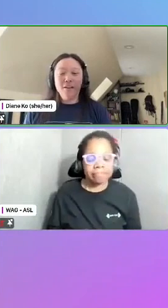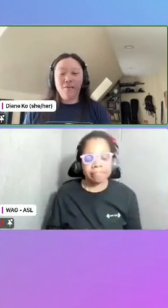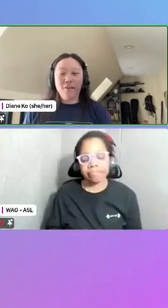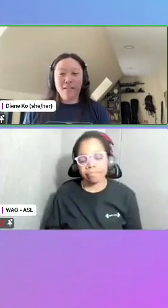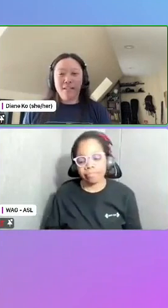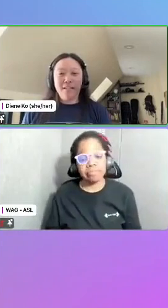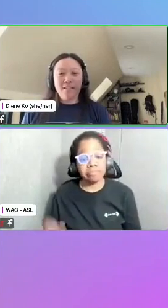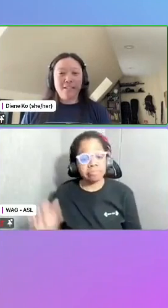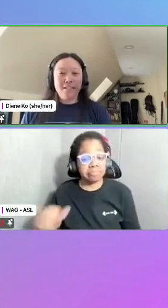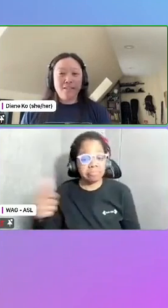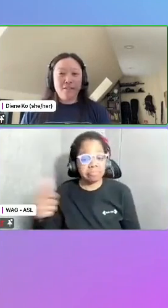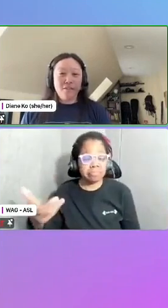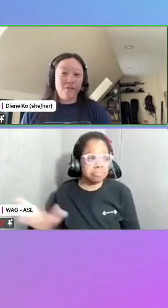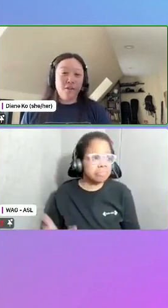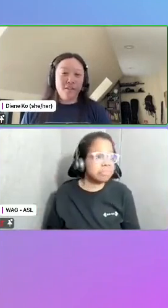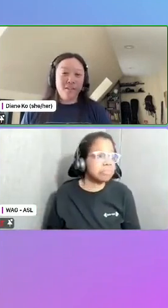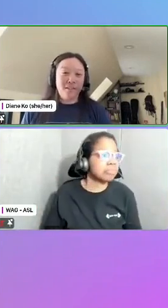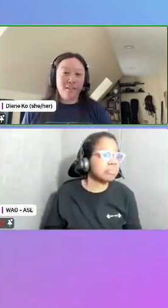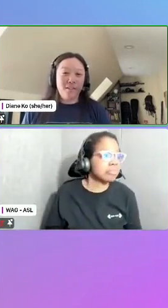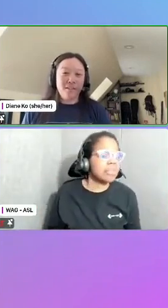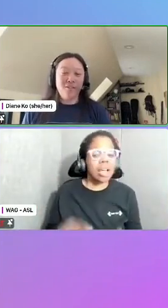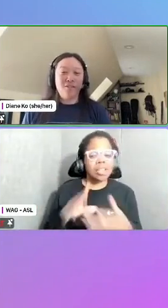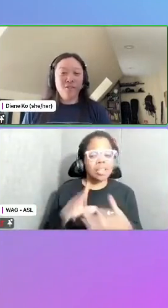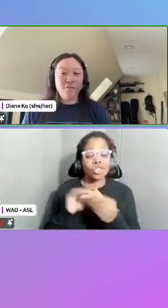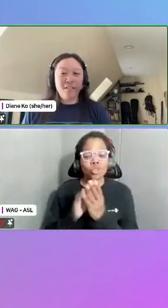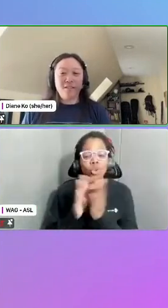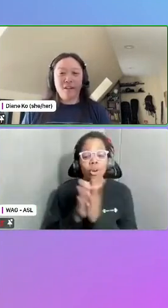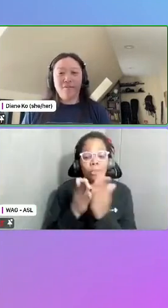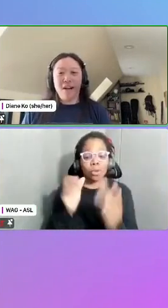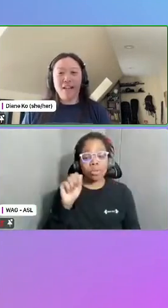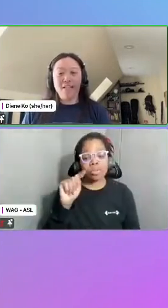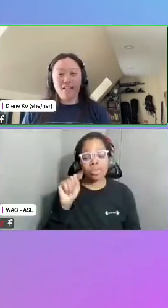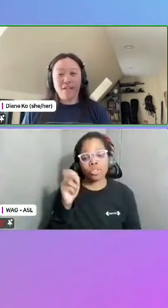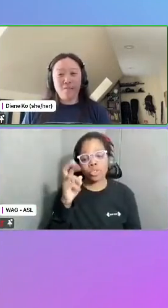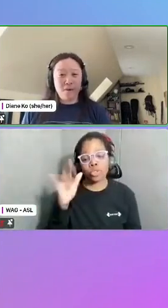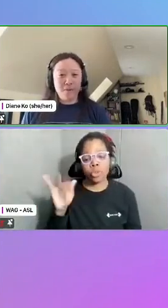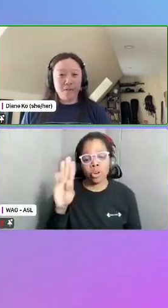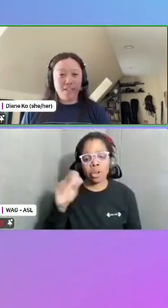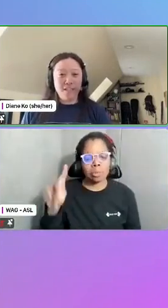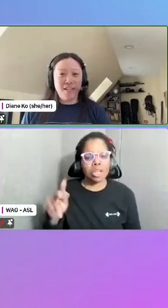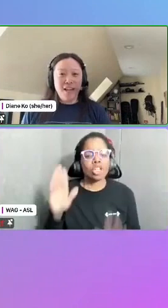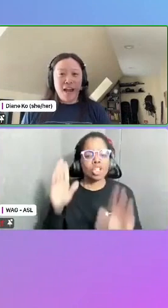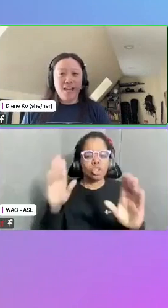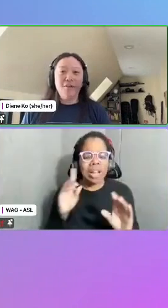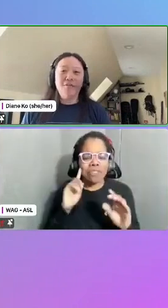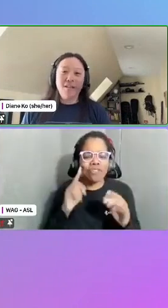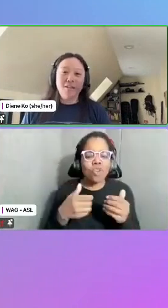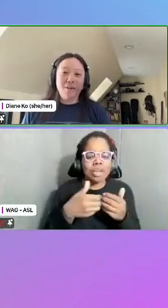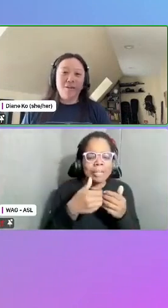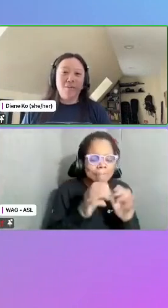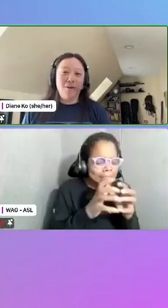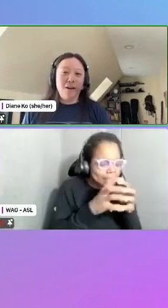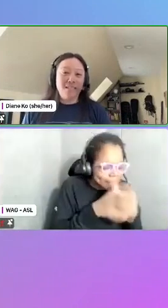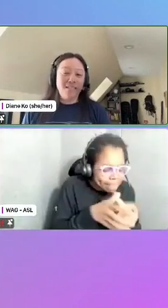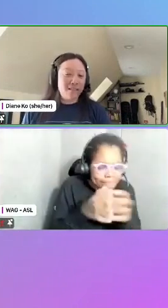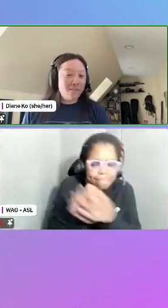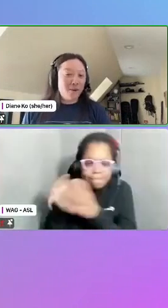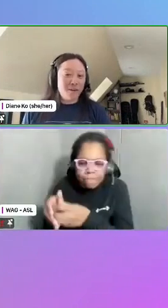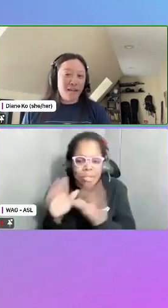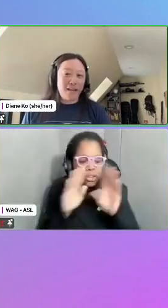different semantic elements based on props or context. Such as heading elements period and now, the